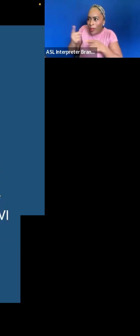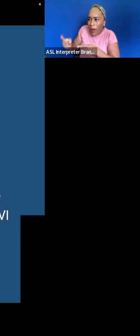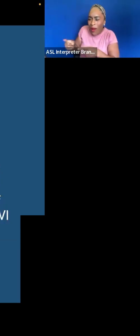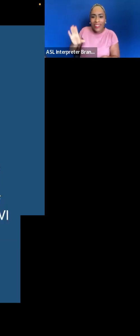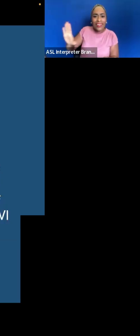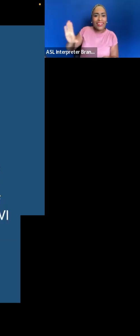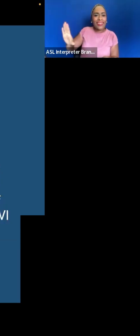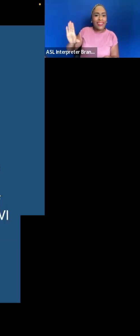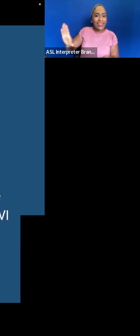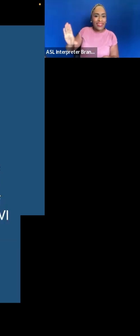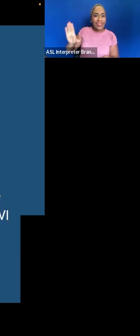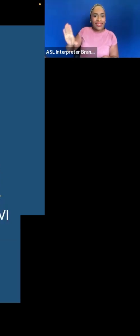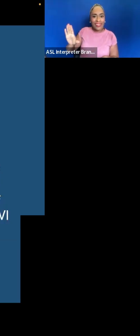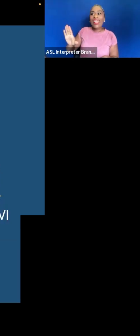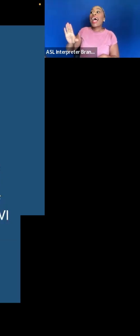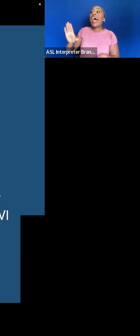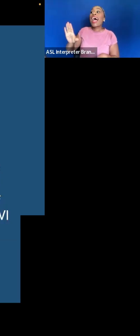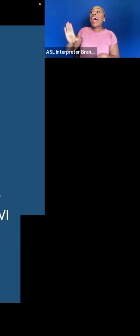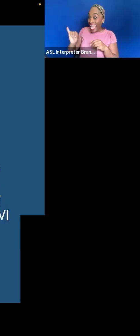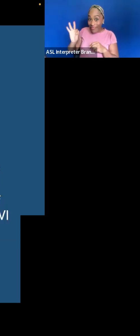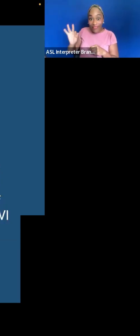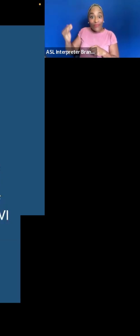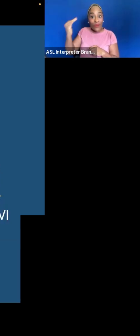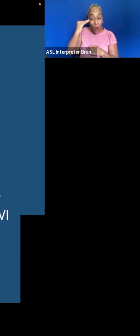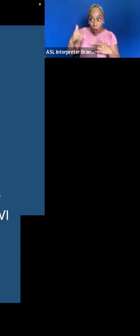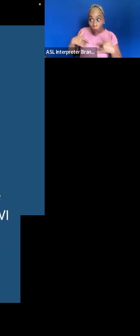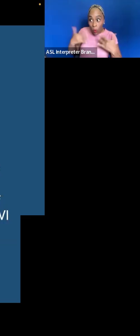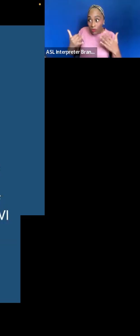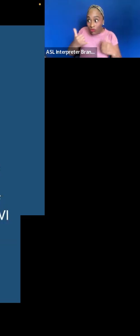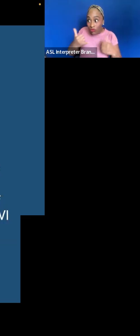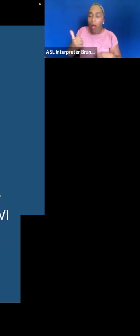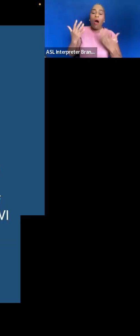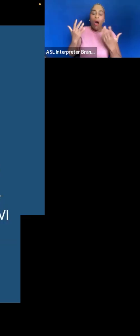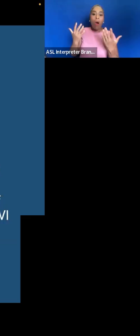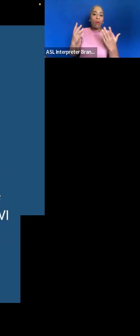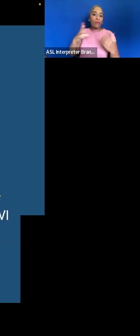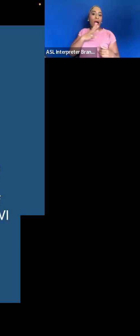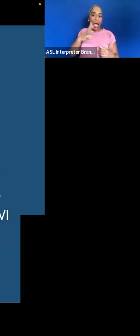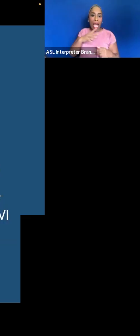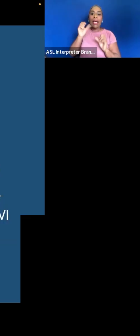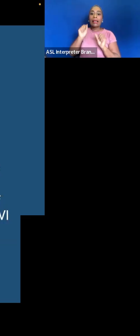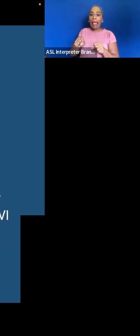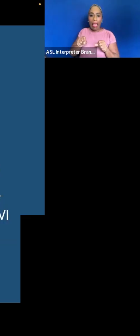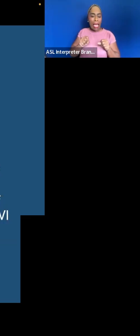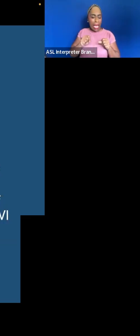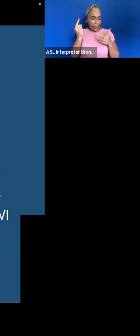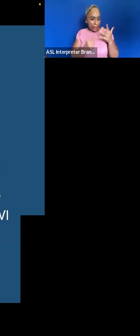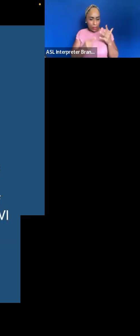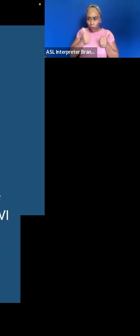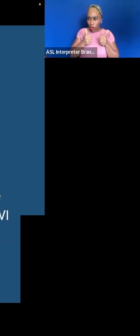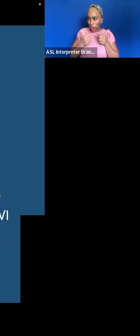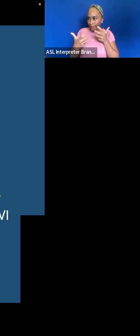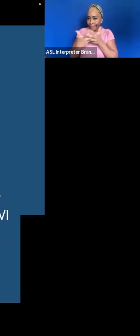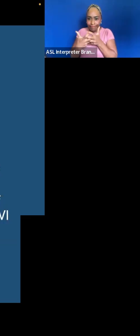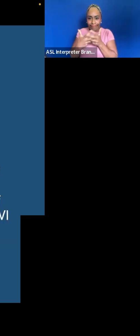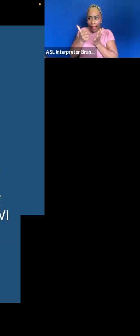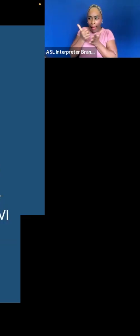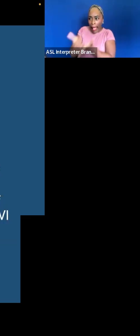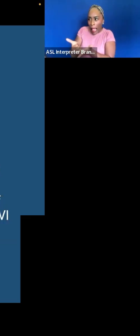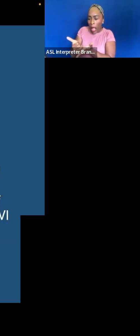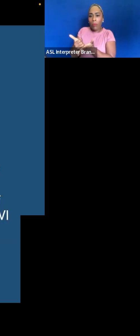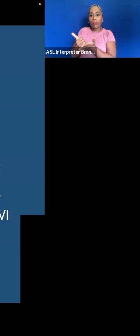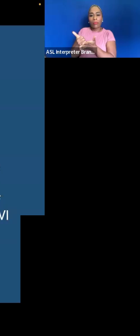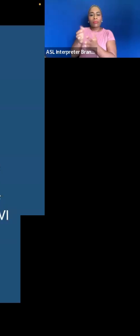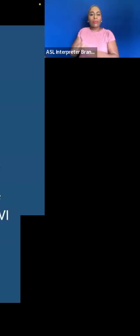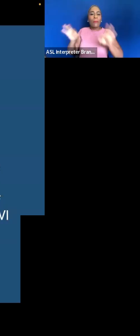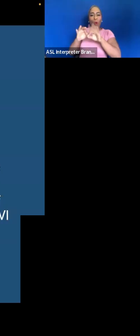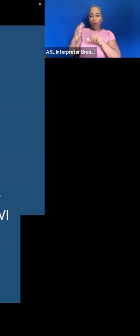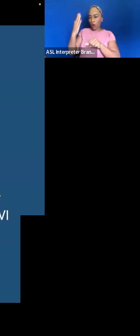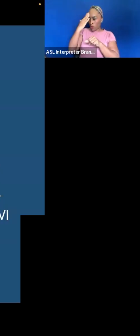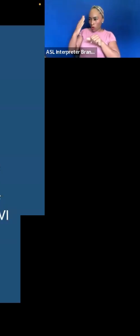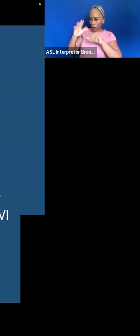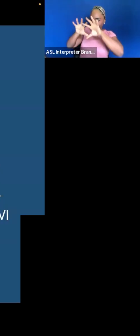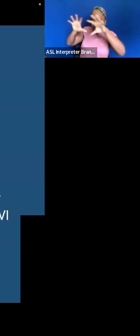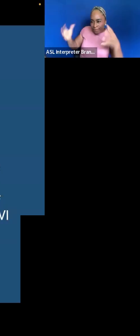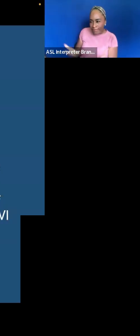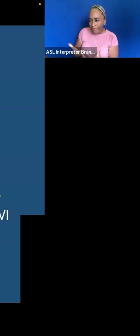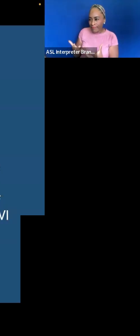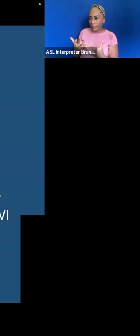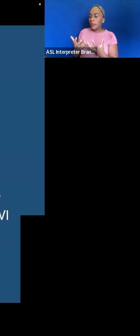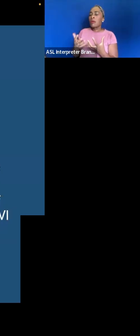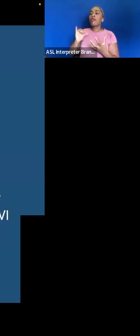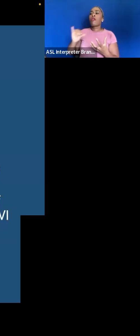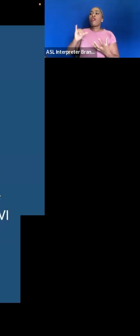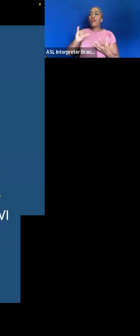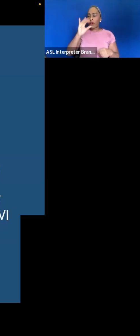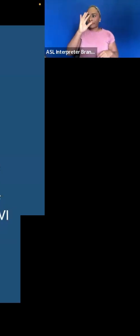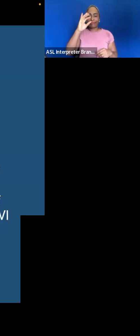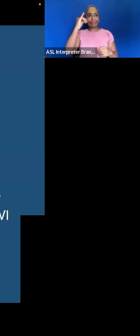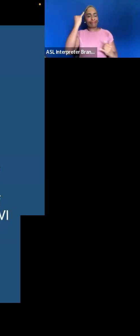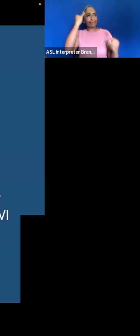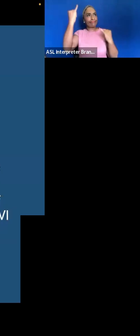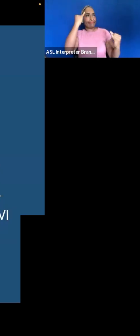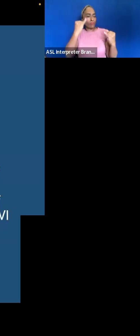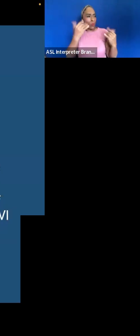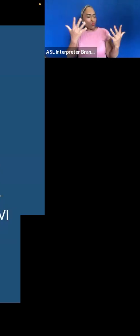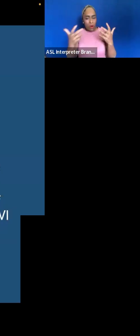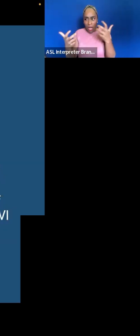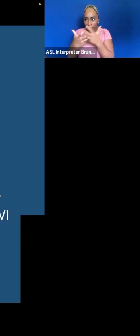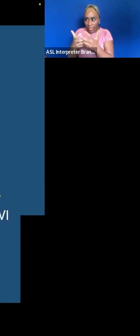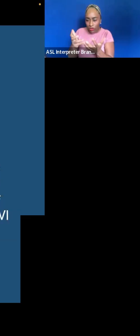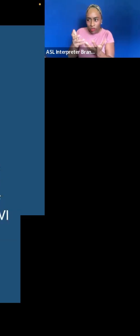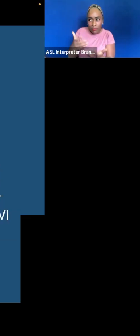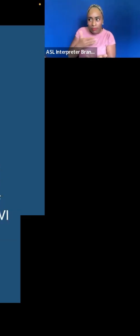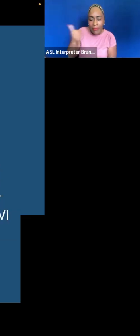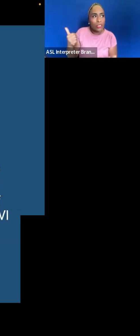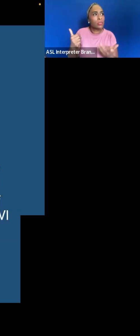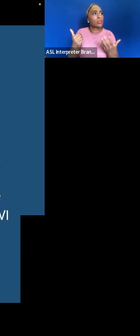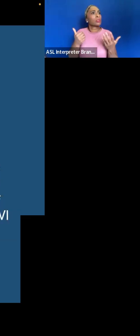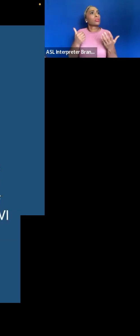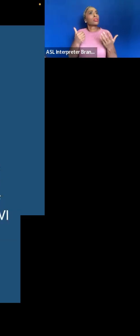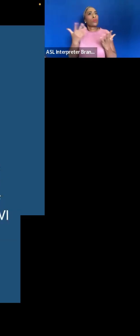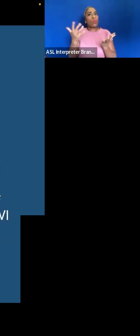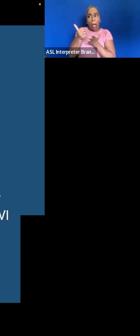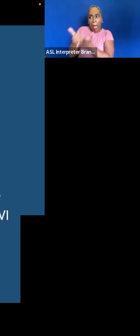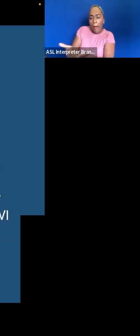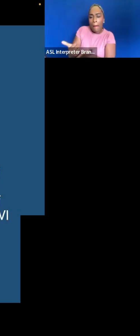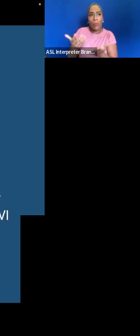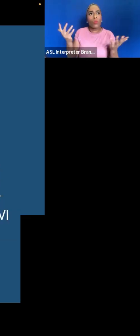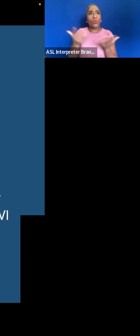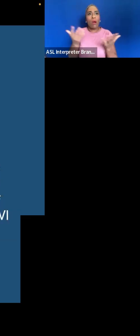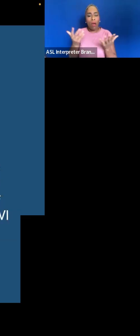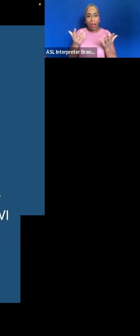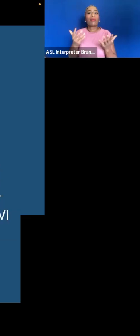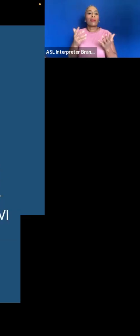prescribe and work with the family and the kid to accurately, you know, just know the whole picture and be able to come up with accommodations and make recommendations that really address the needs of both the VI and an LD.